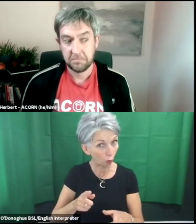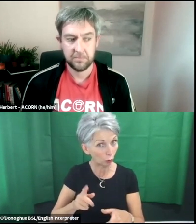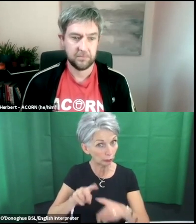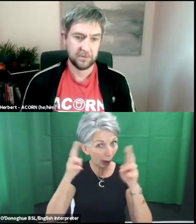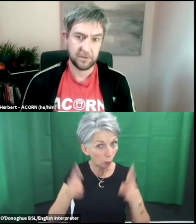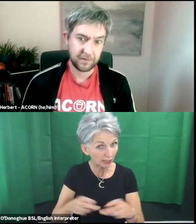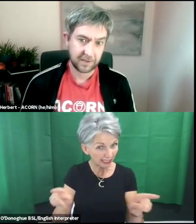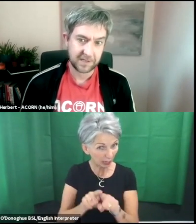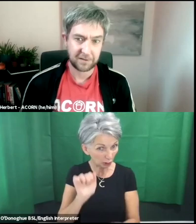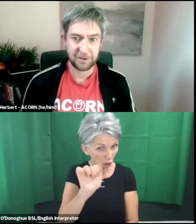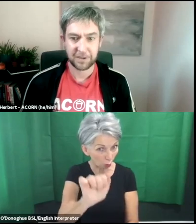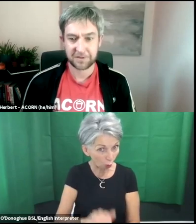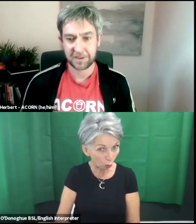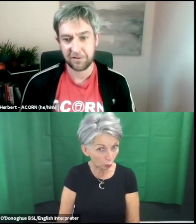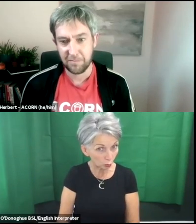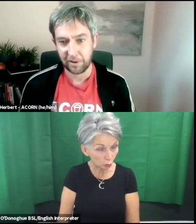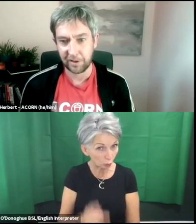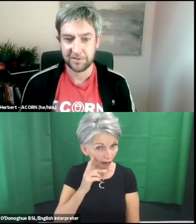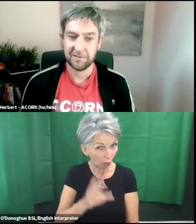"Do you think they take three weeks to fix their own boiler?"